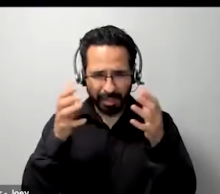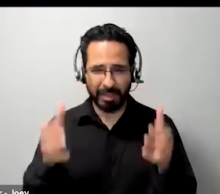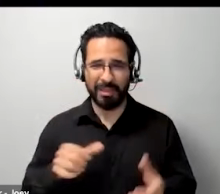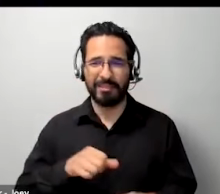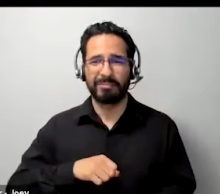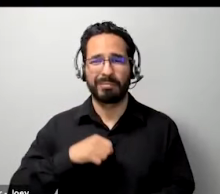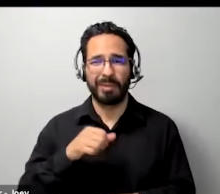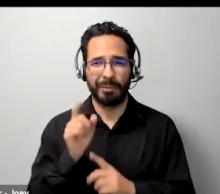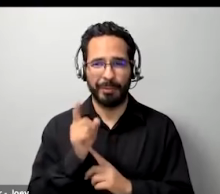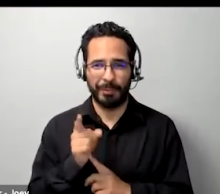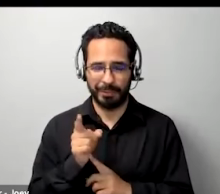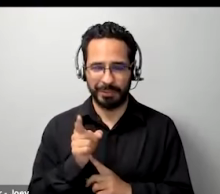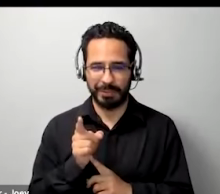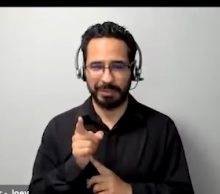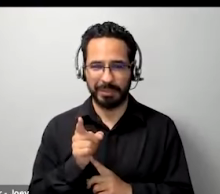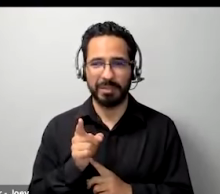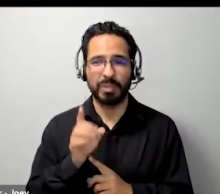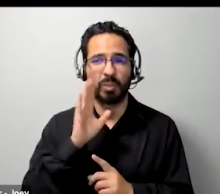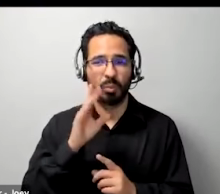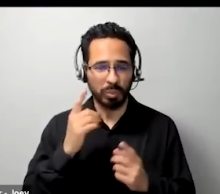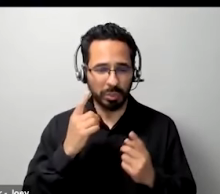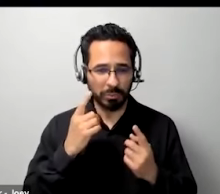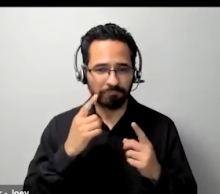You accomplish something that's going to impact people,